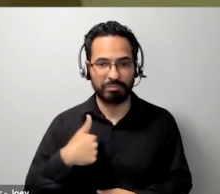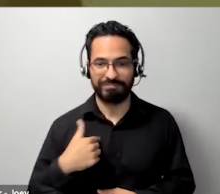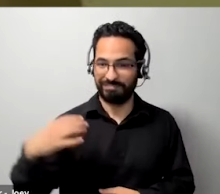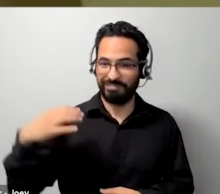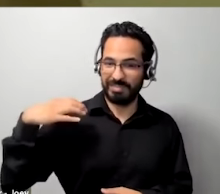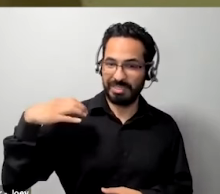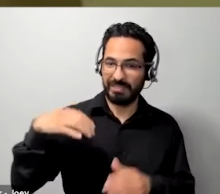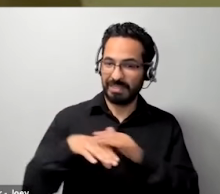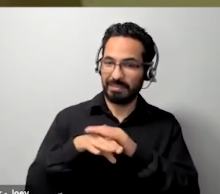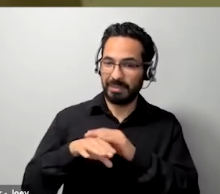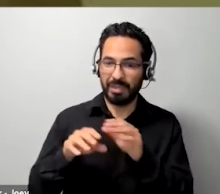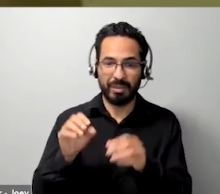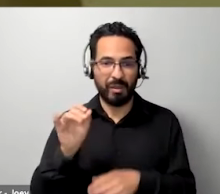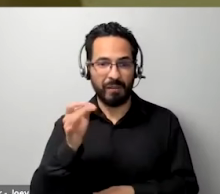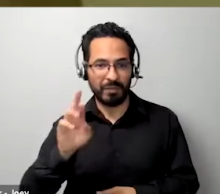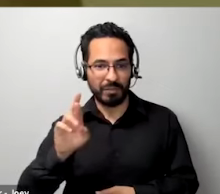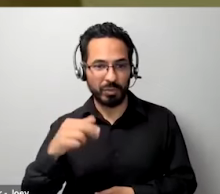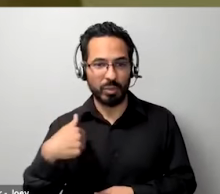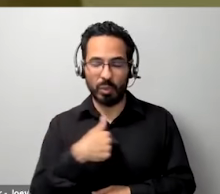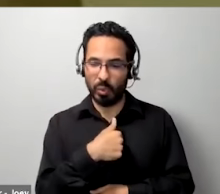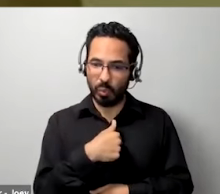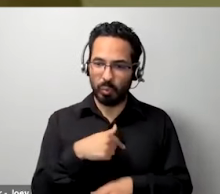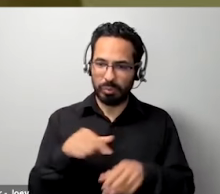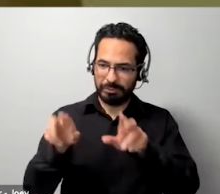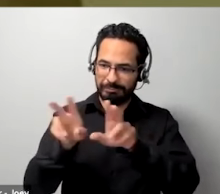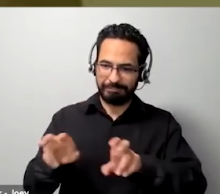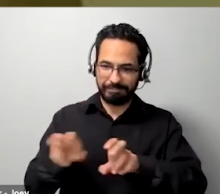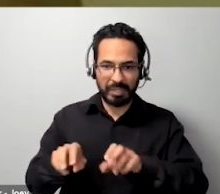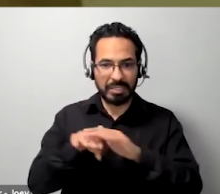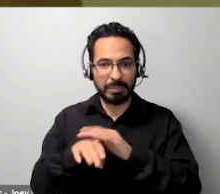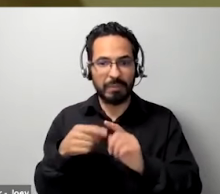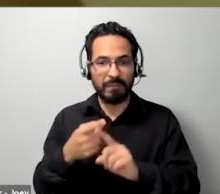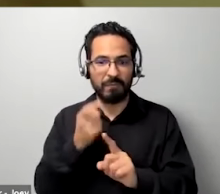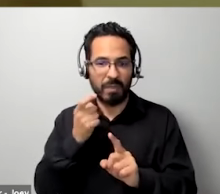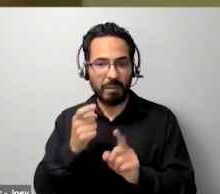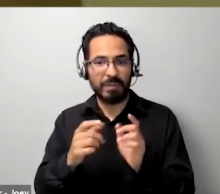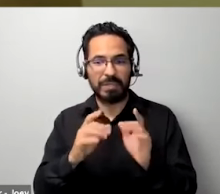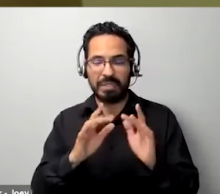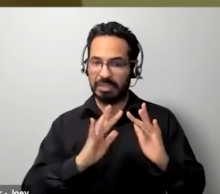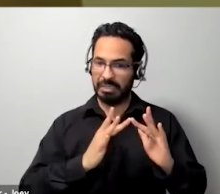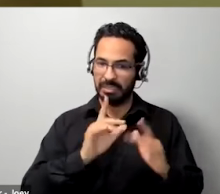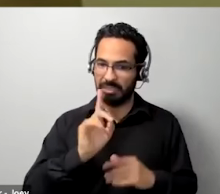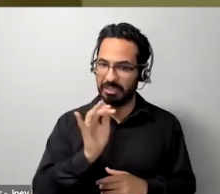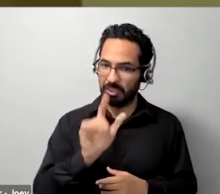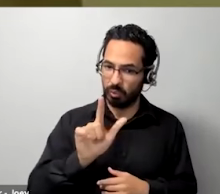we were looking at accessibility from digital perspective, whether that's customer-facing tools